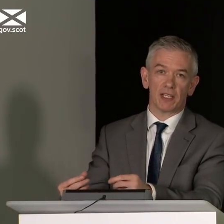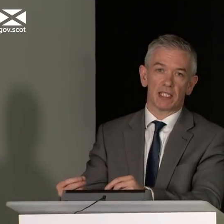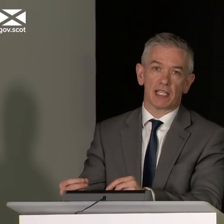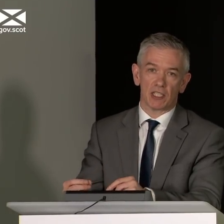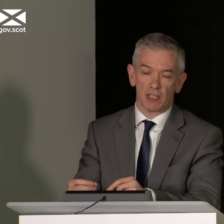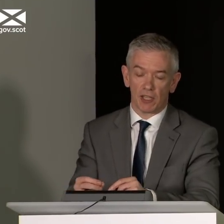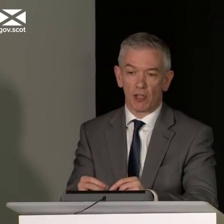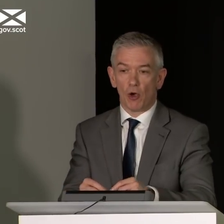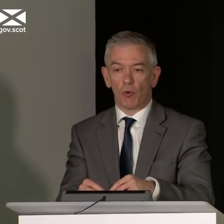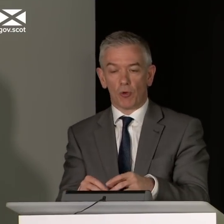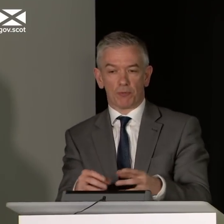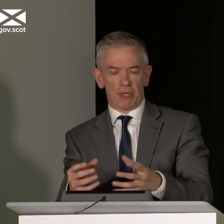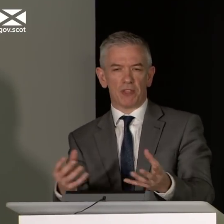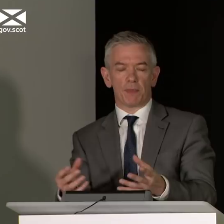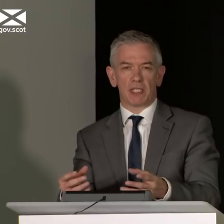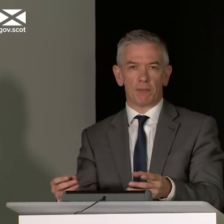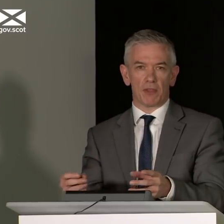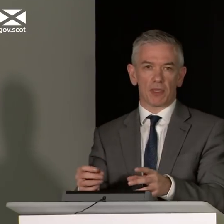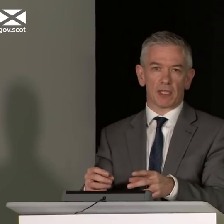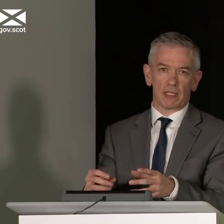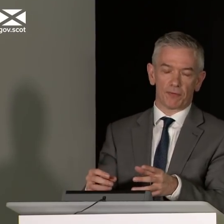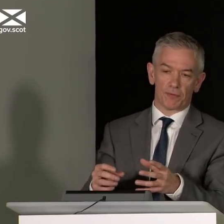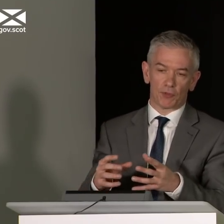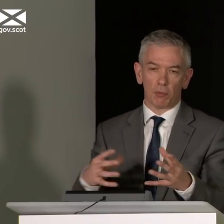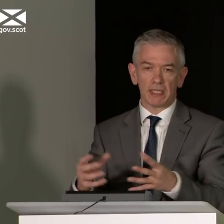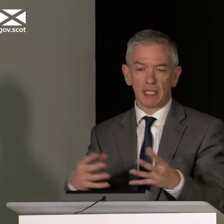to factor in to that is actually the, what was previously termed the kind of doubling